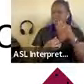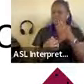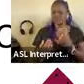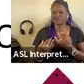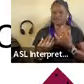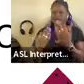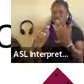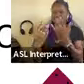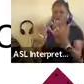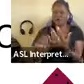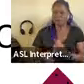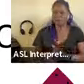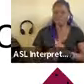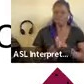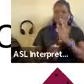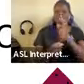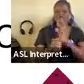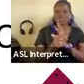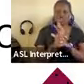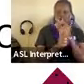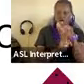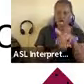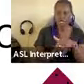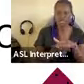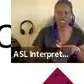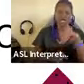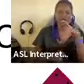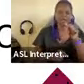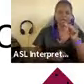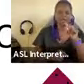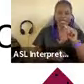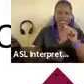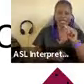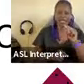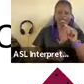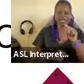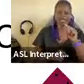pandemic and we need to be ready as a public health